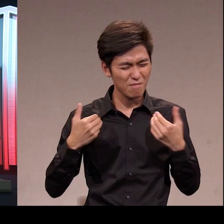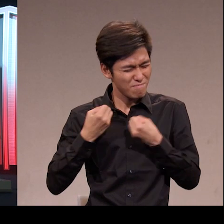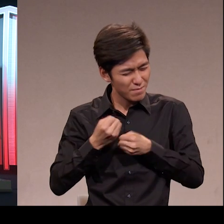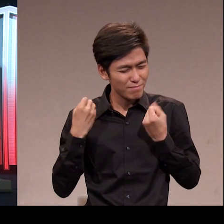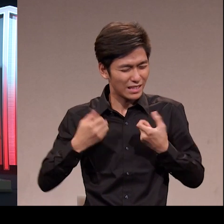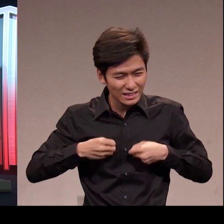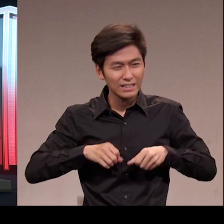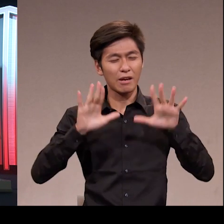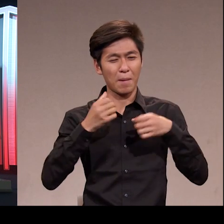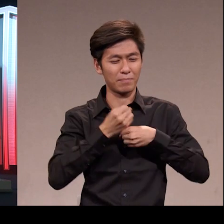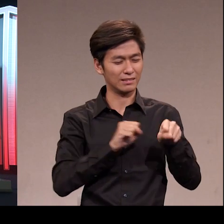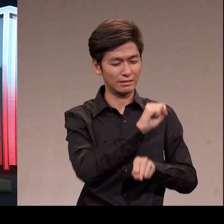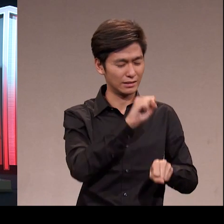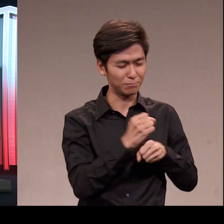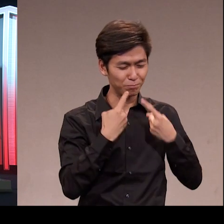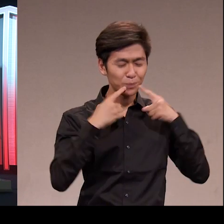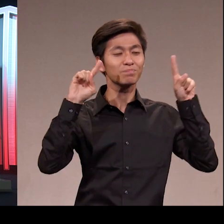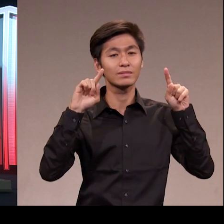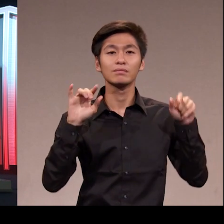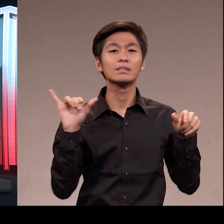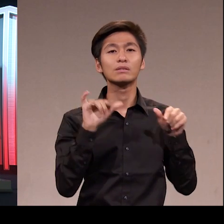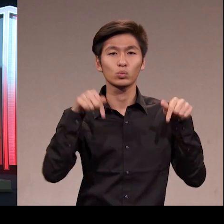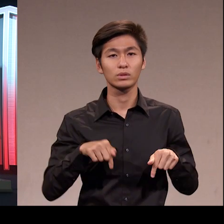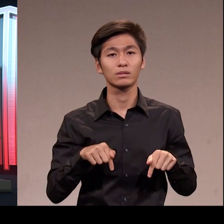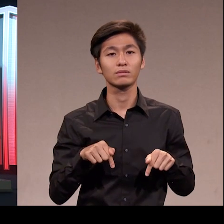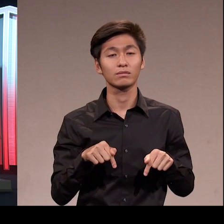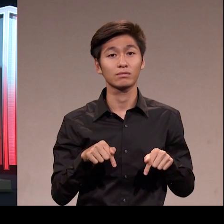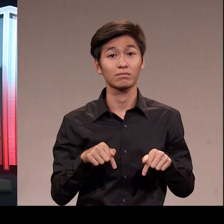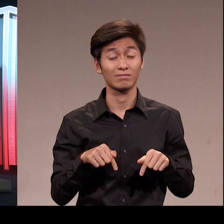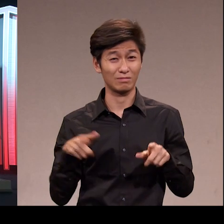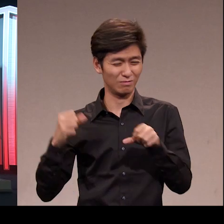to give us the Singapore of today. And as they strived together for Singapore,